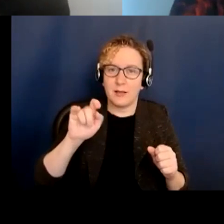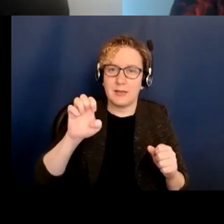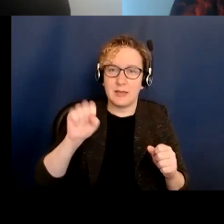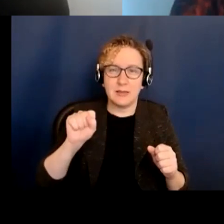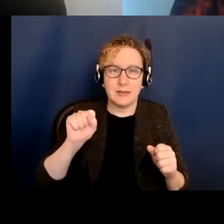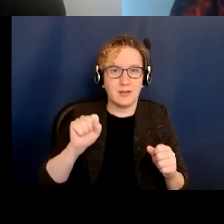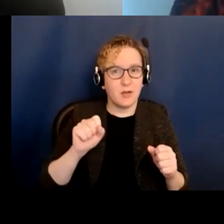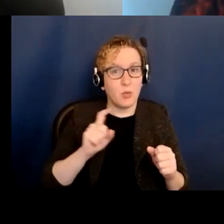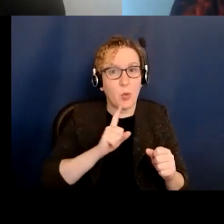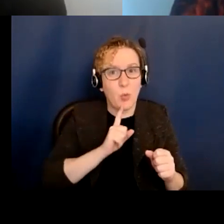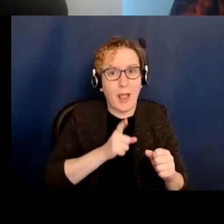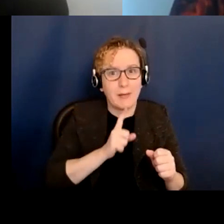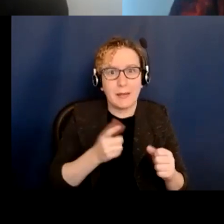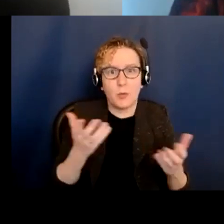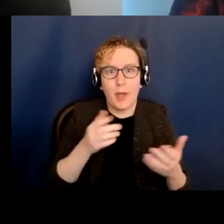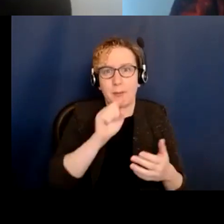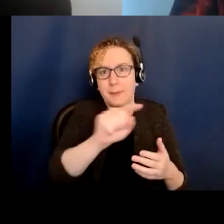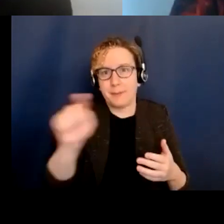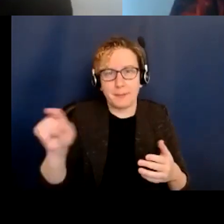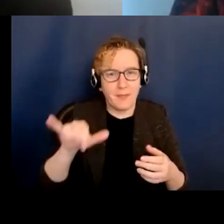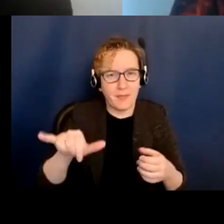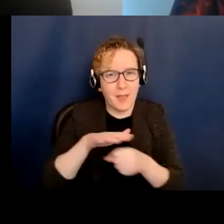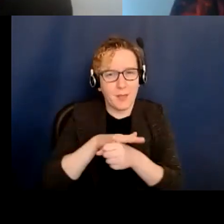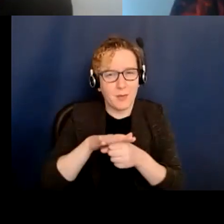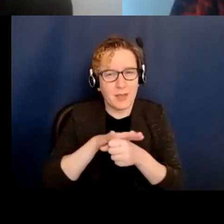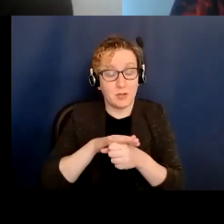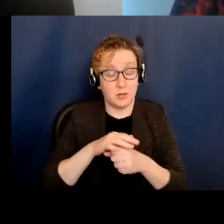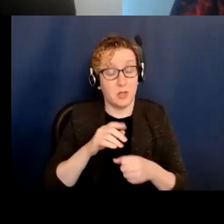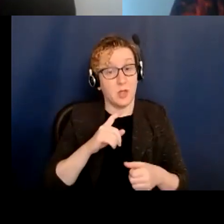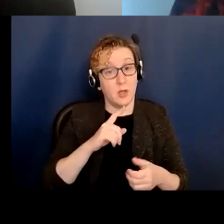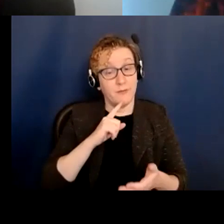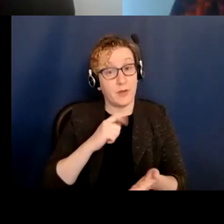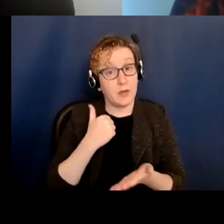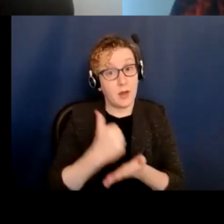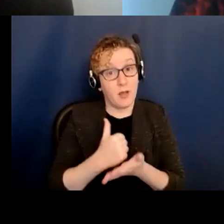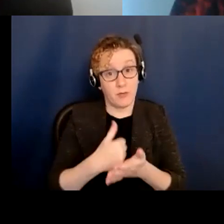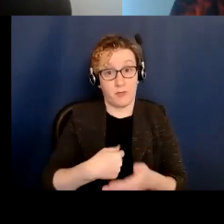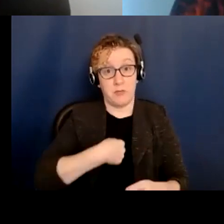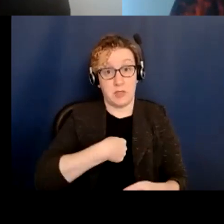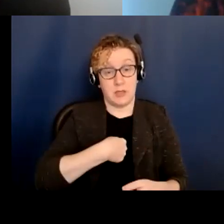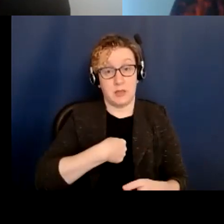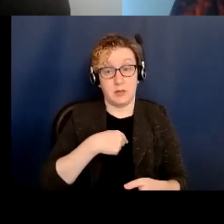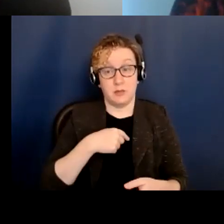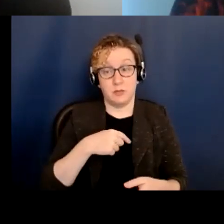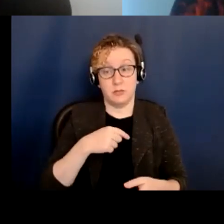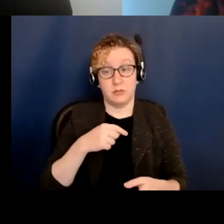arrive in that particular location. It was very helpful for me to go.